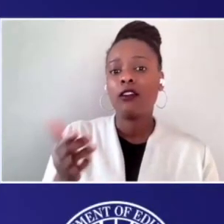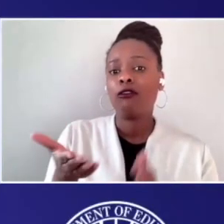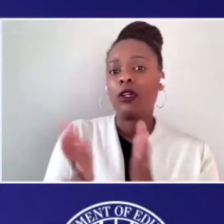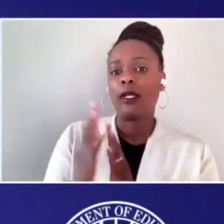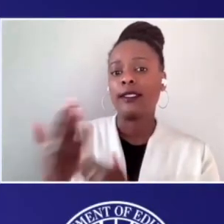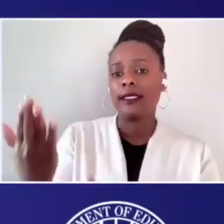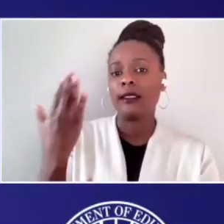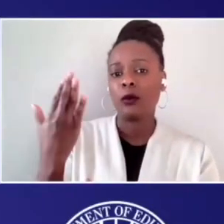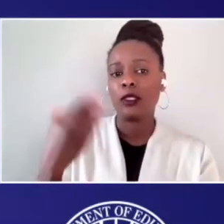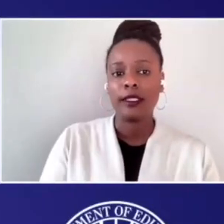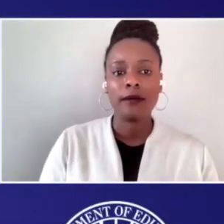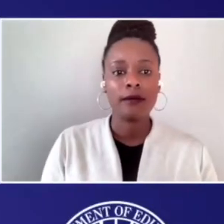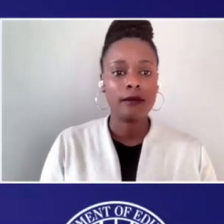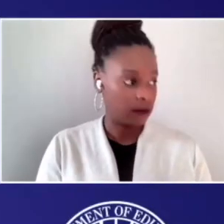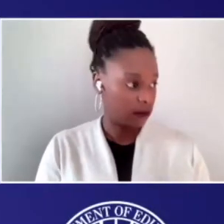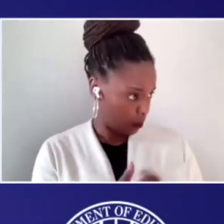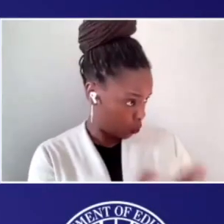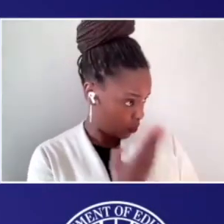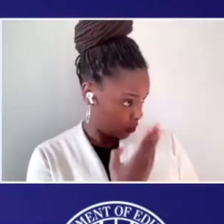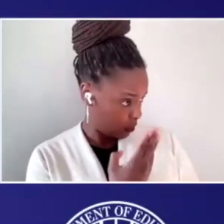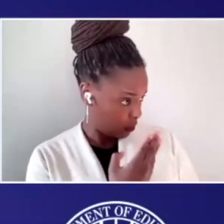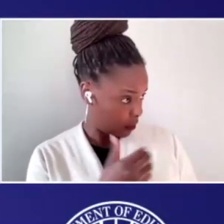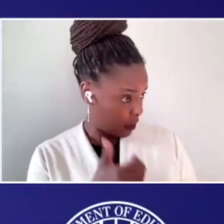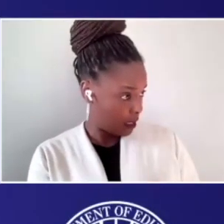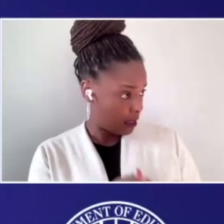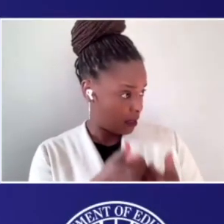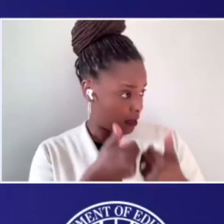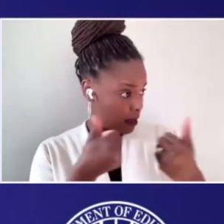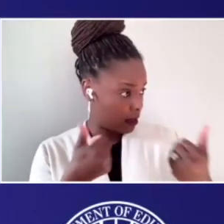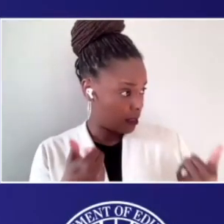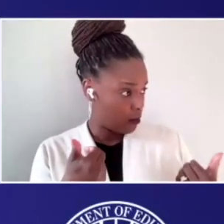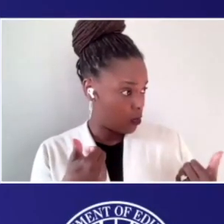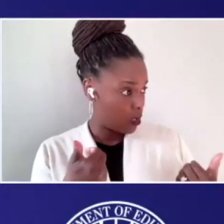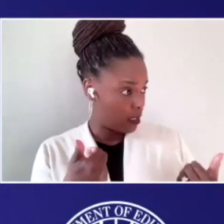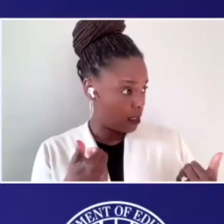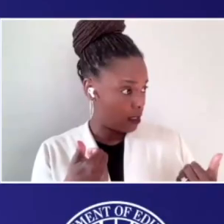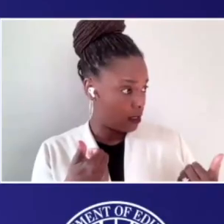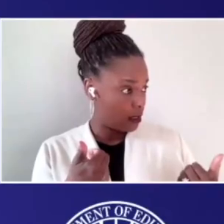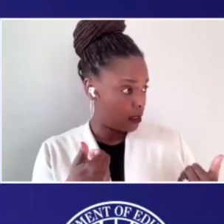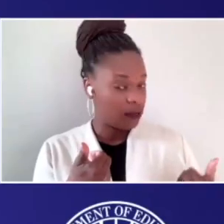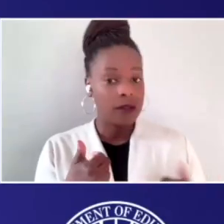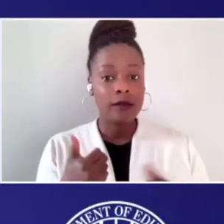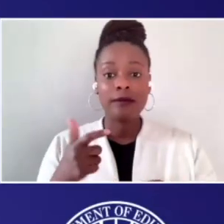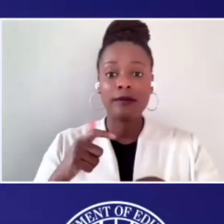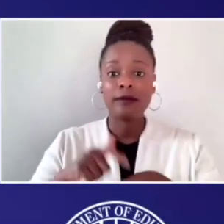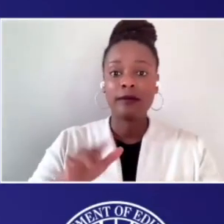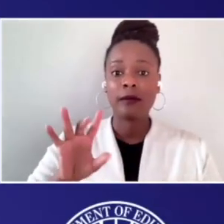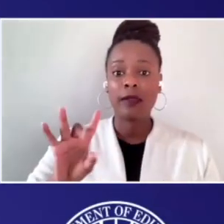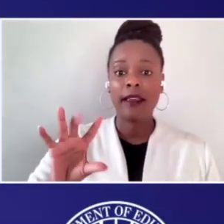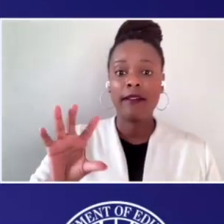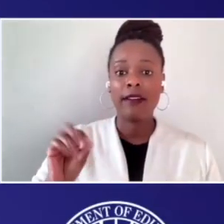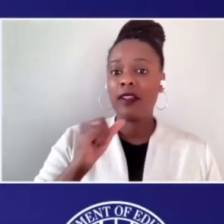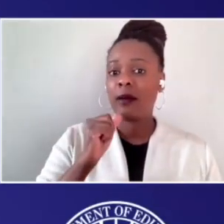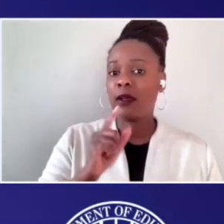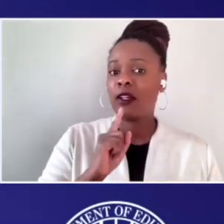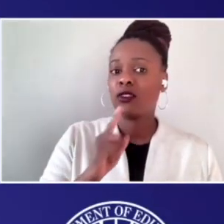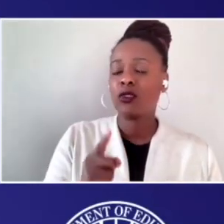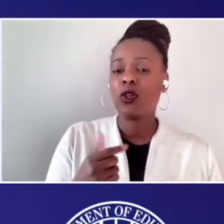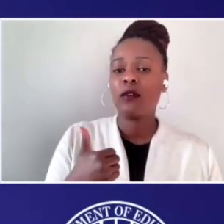You submitted one this morning? Separate and apart from --? It was at 8:50 this morning, so I'm not sure if you've had a chance to review it. So I just wanted to bring that